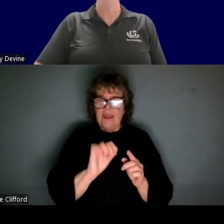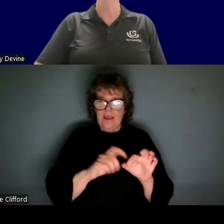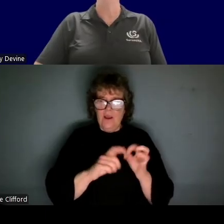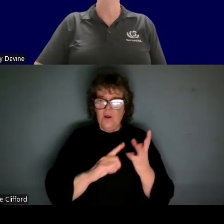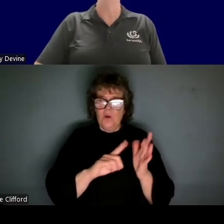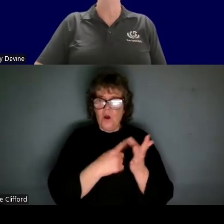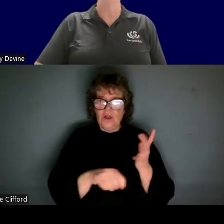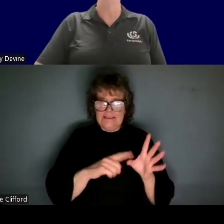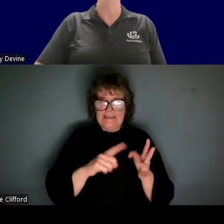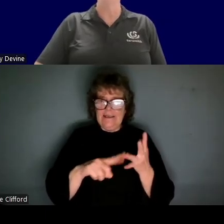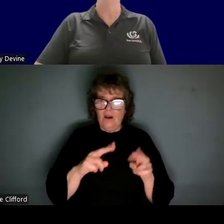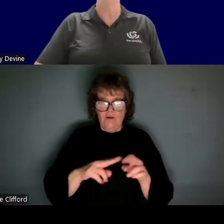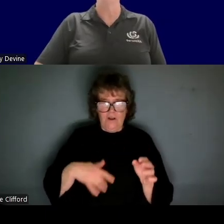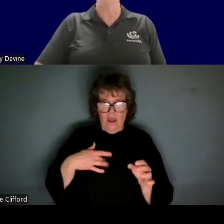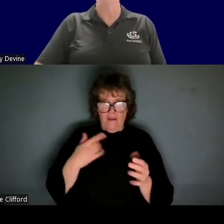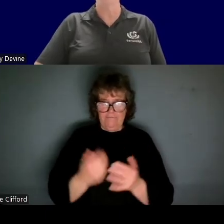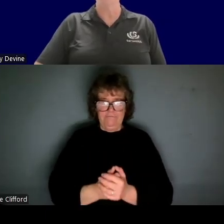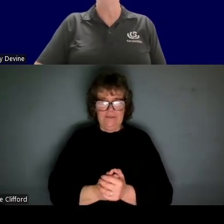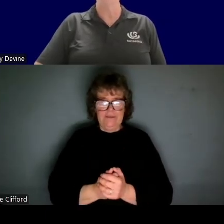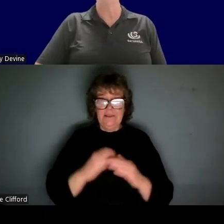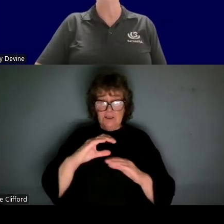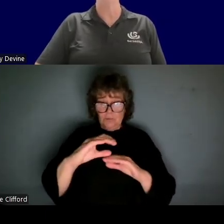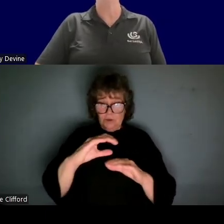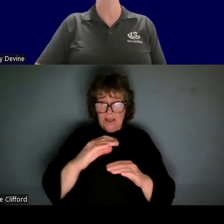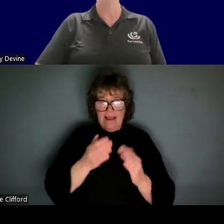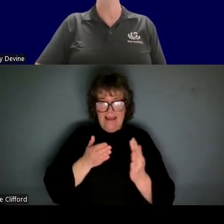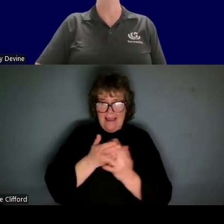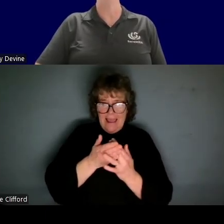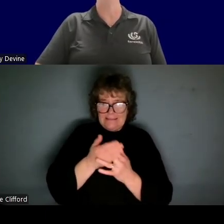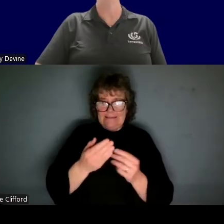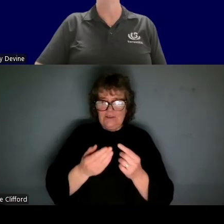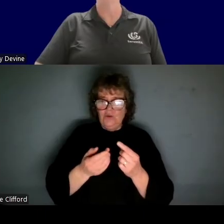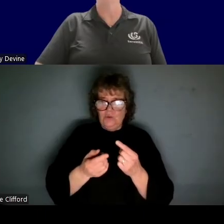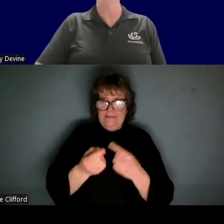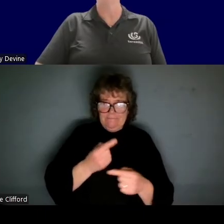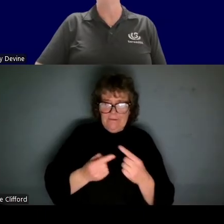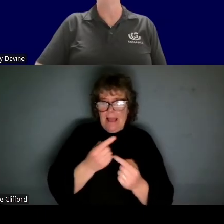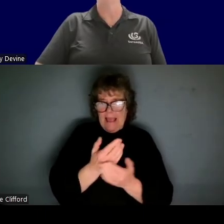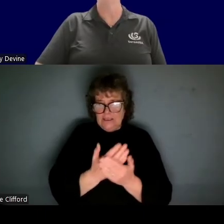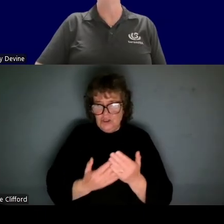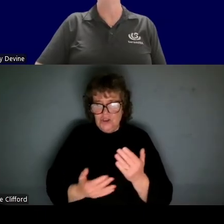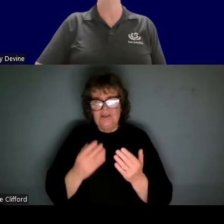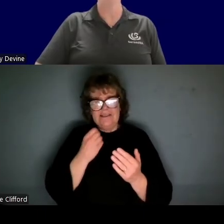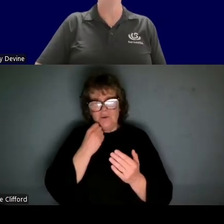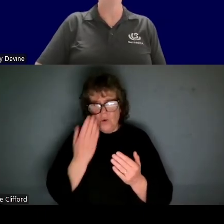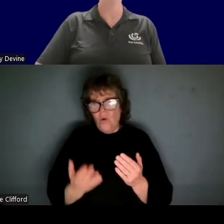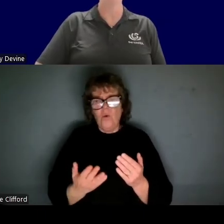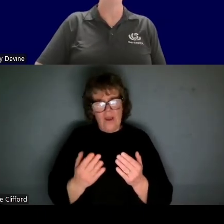and access to information is almost always the key to supporting individuals to feel safe and have a